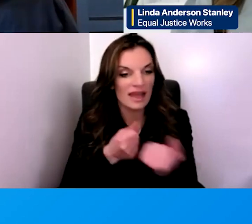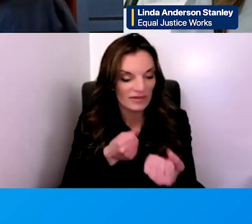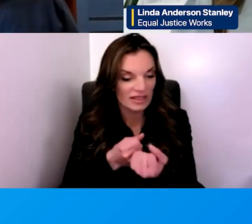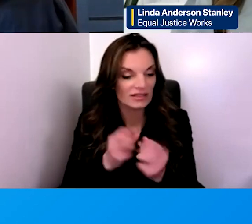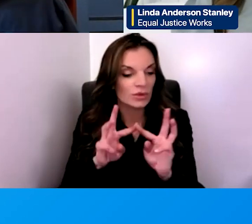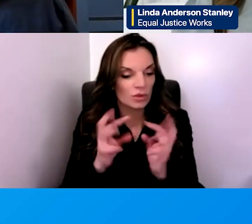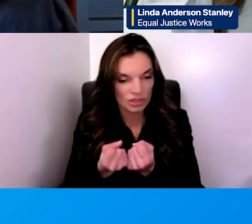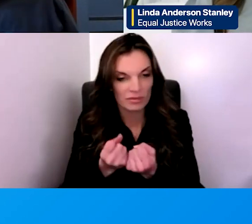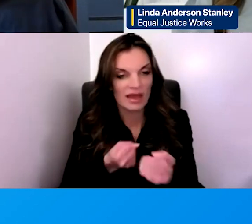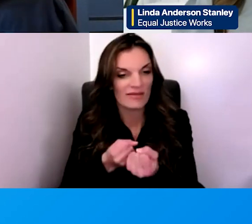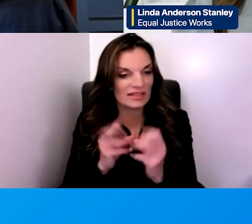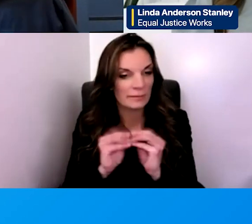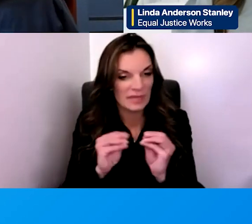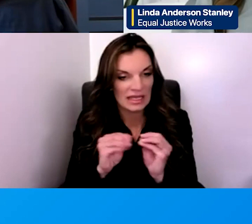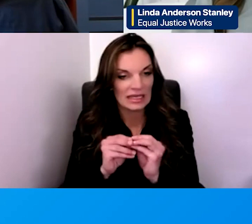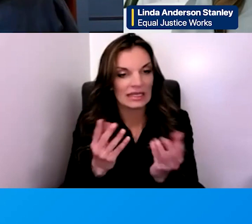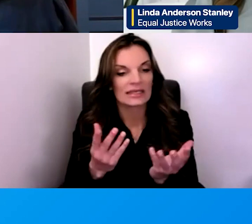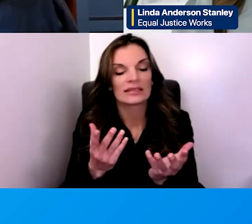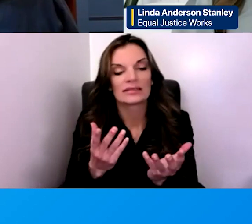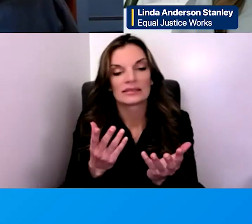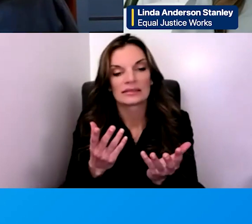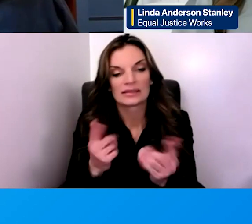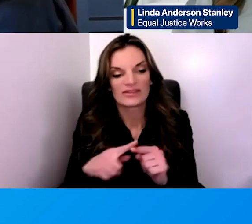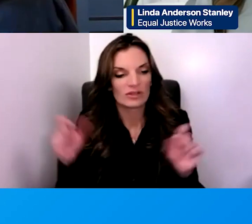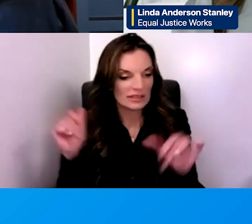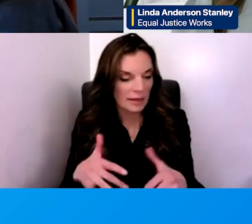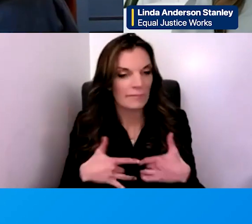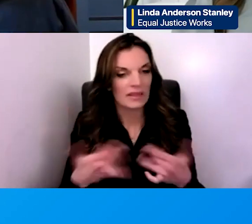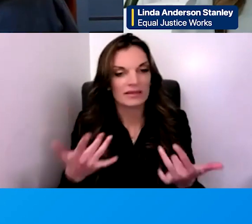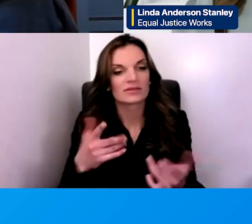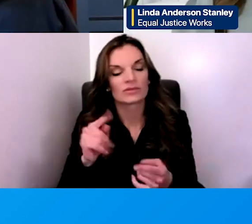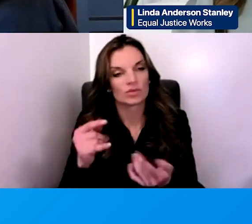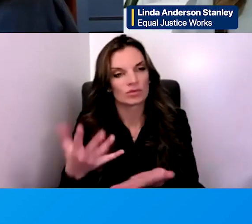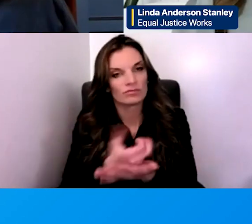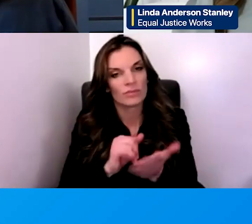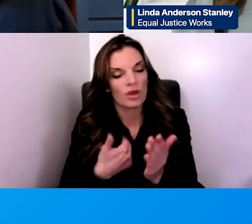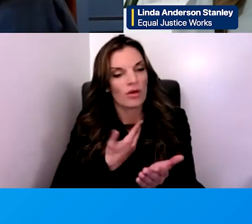workshops, advocacy meetings, committee assemblies to raise our own data about who was being